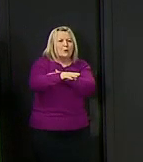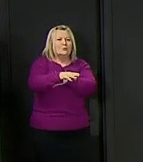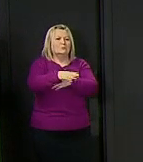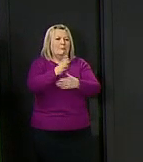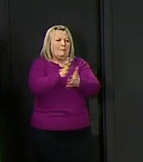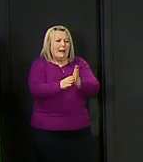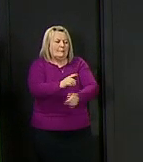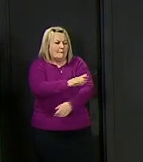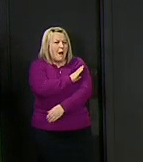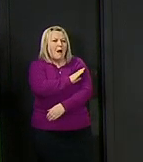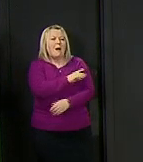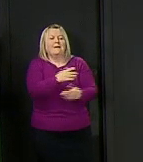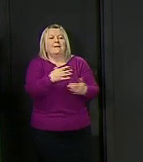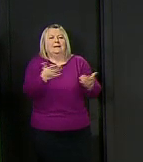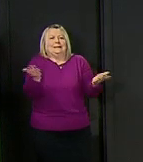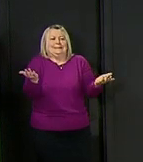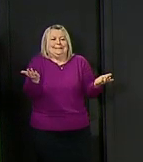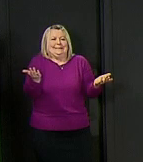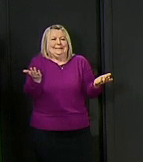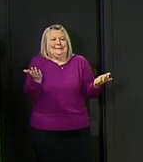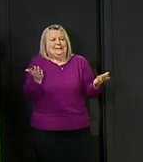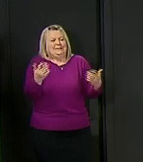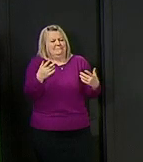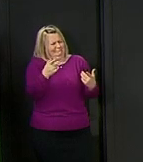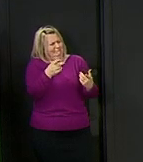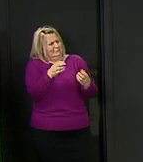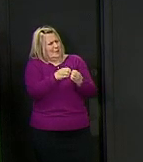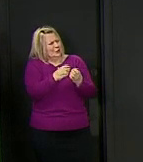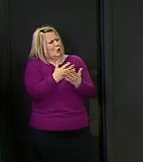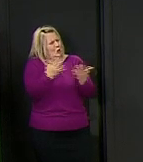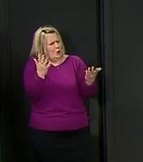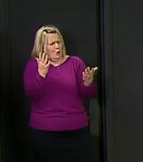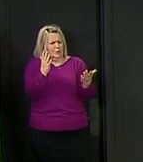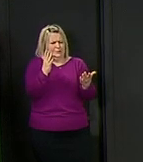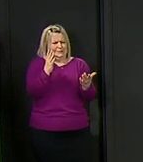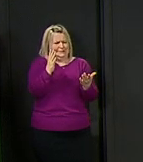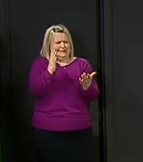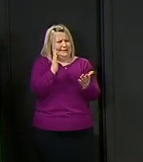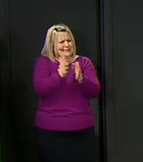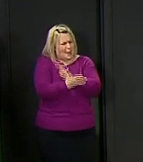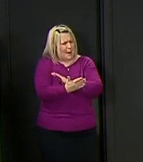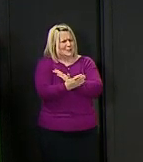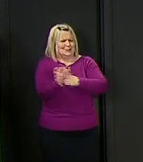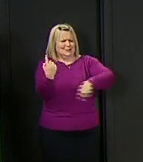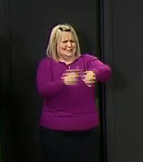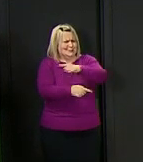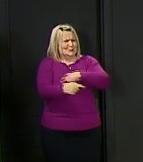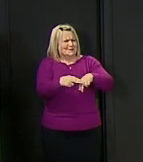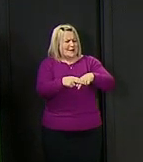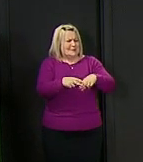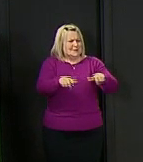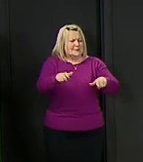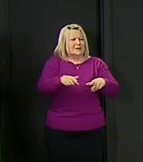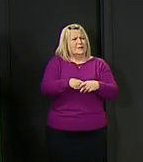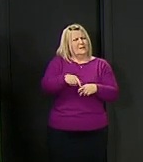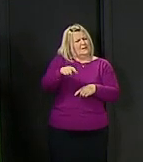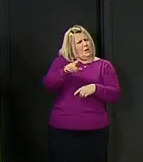to the message, but I was wondering if we could ask the interim Chief Medical Officer what his first steps are going to be to repair that trust?